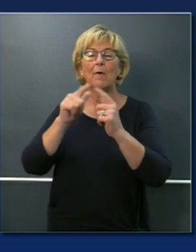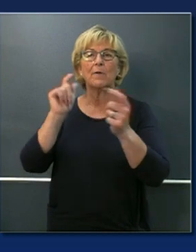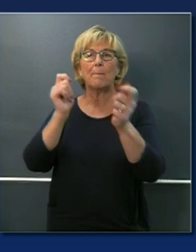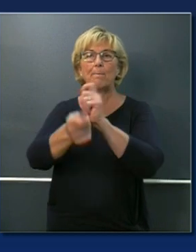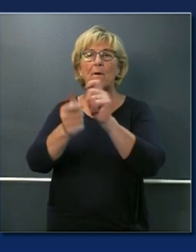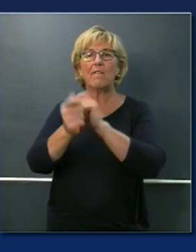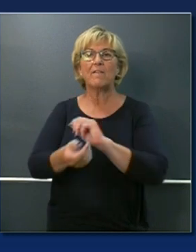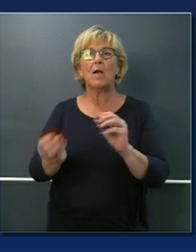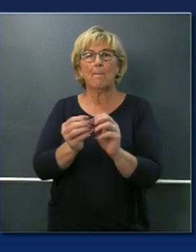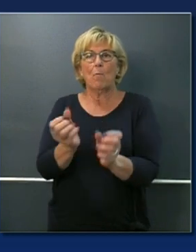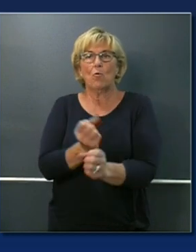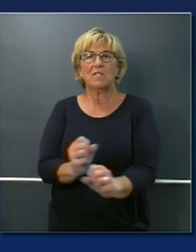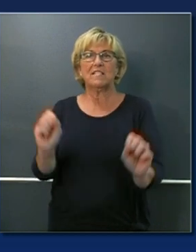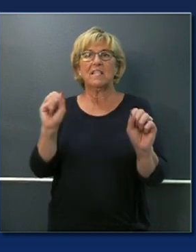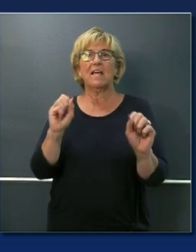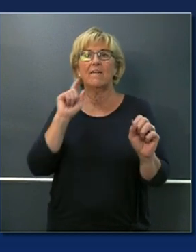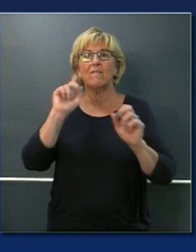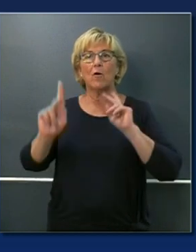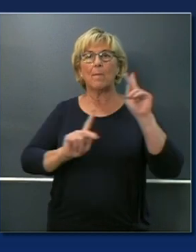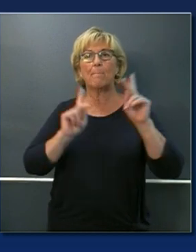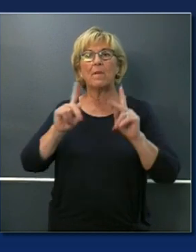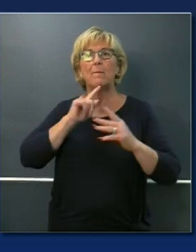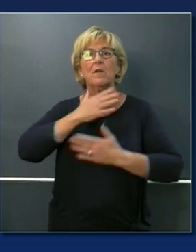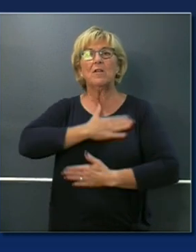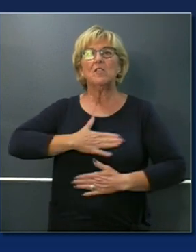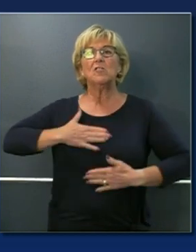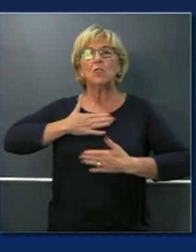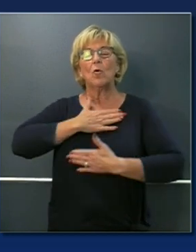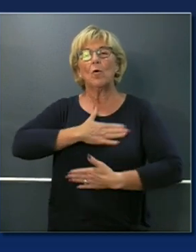IT LOWER RISK FOR INDIVIDUALS AND TOOK ABOUT OPENING PARKS